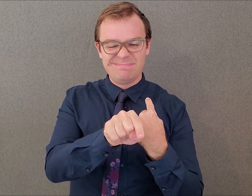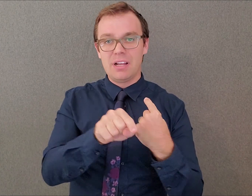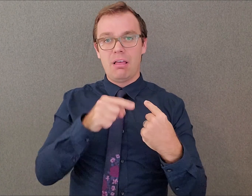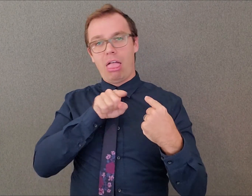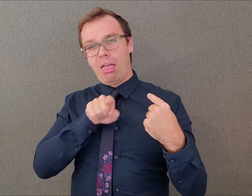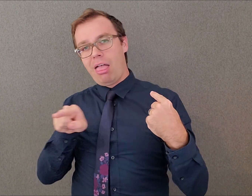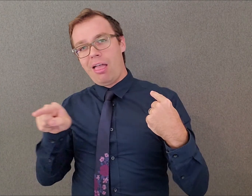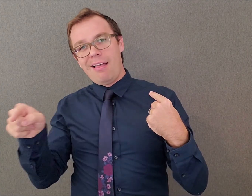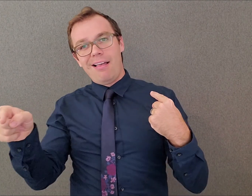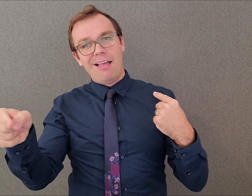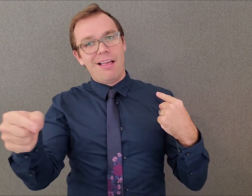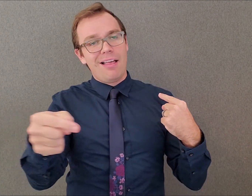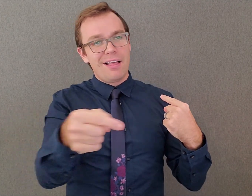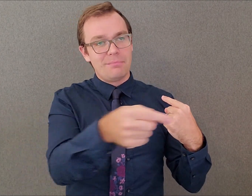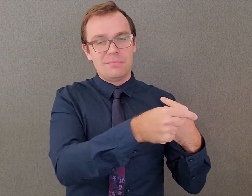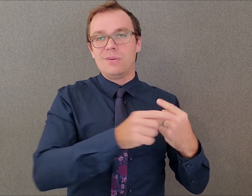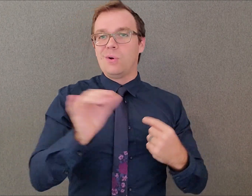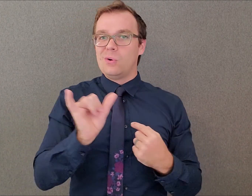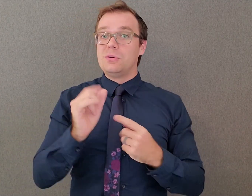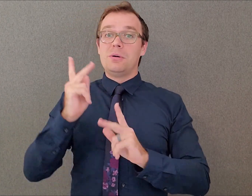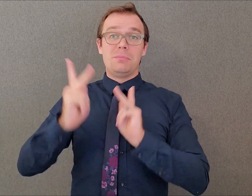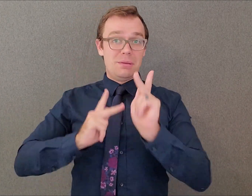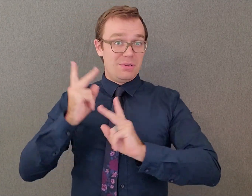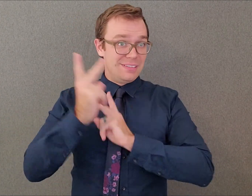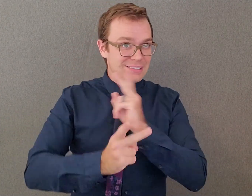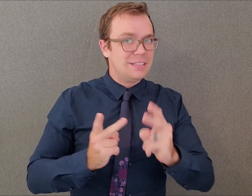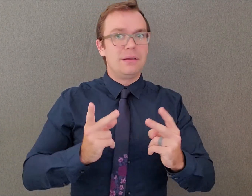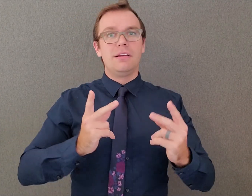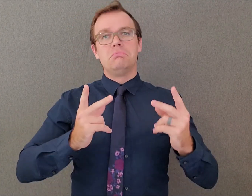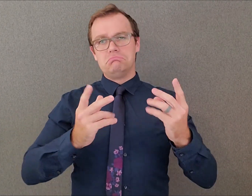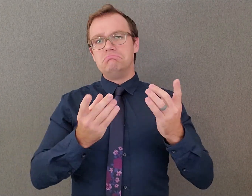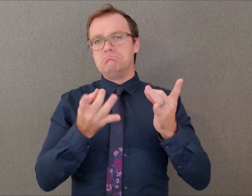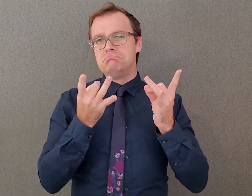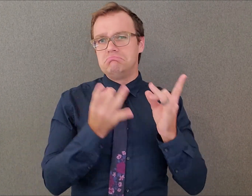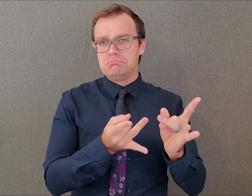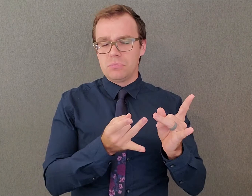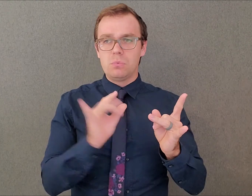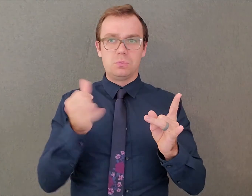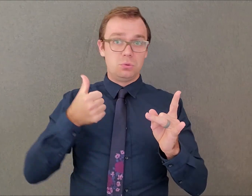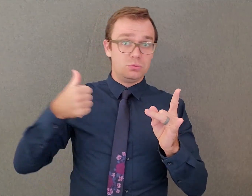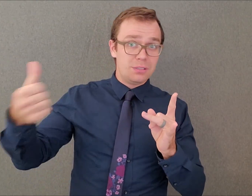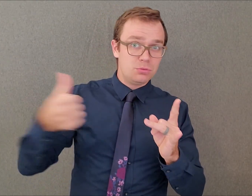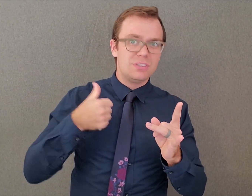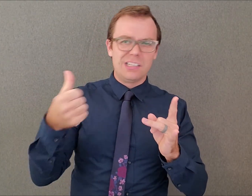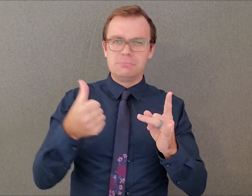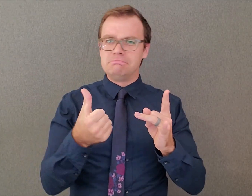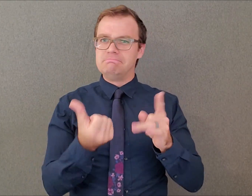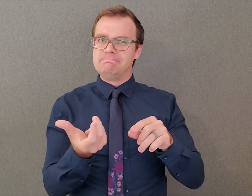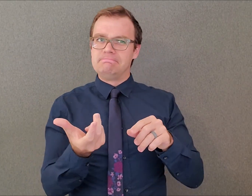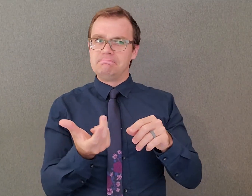and preventing any longterm disruptions to tourism and the transportation industry.